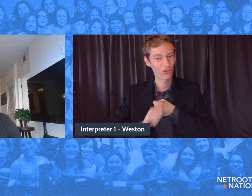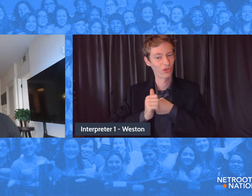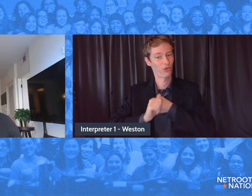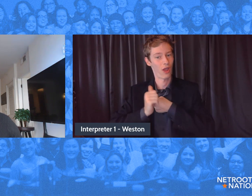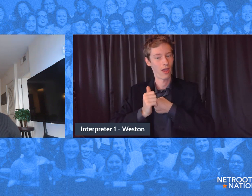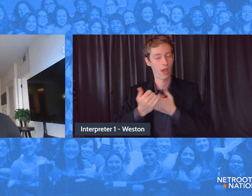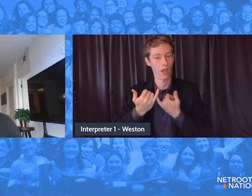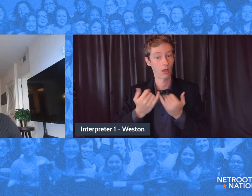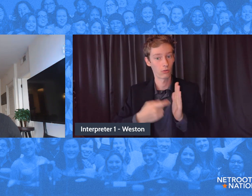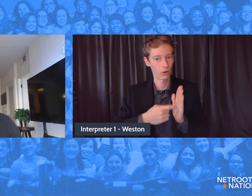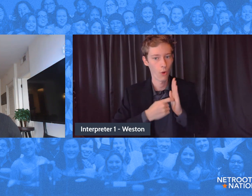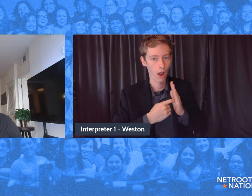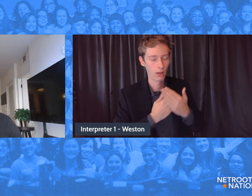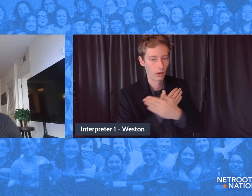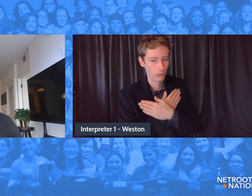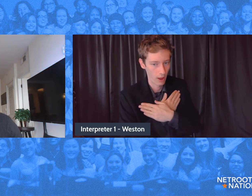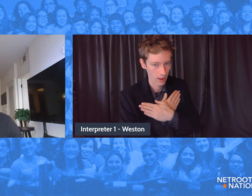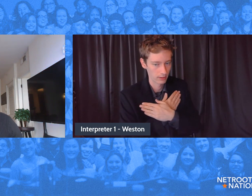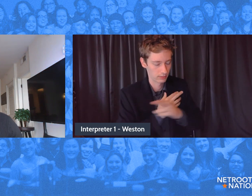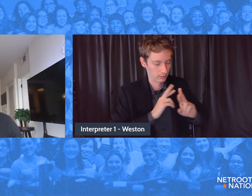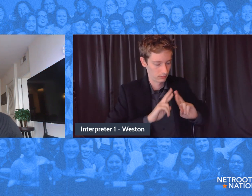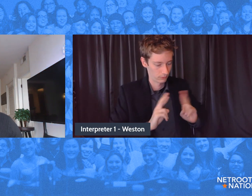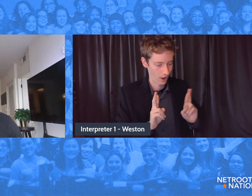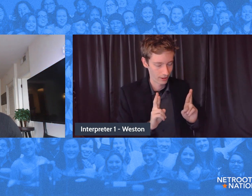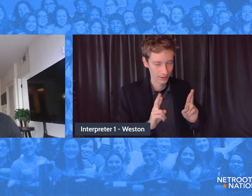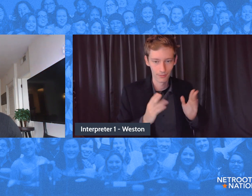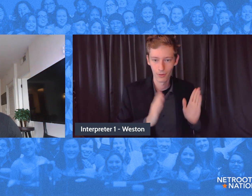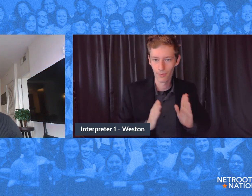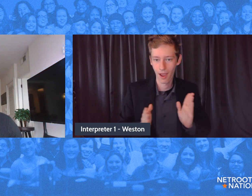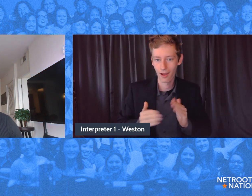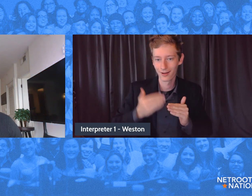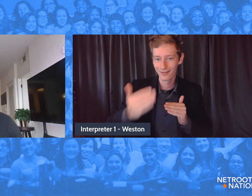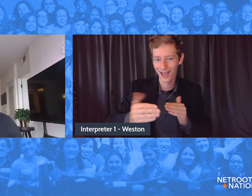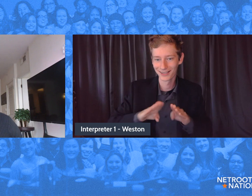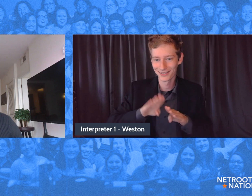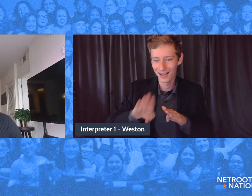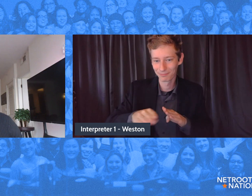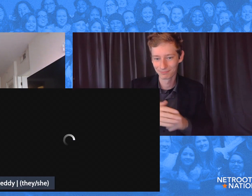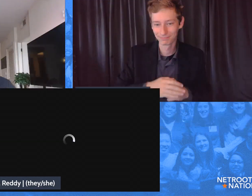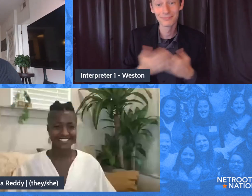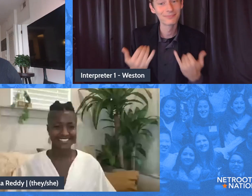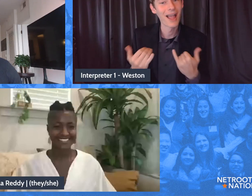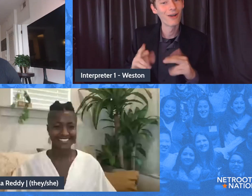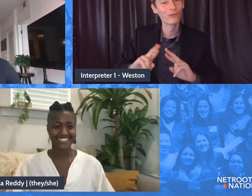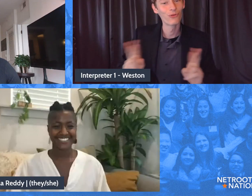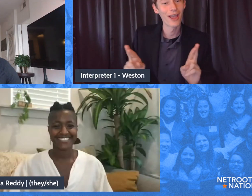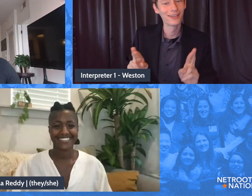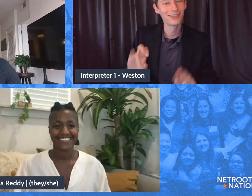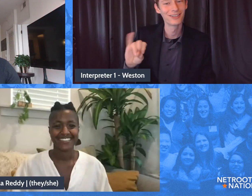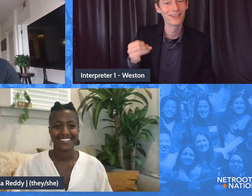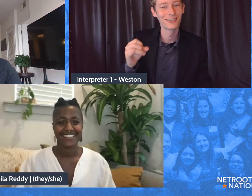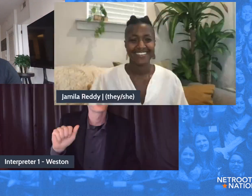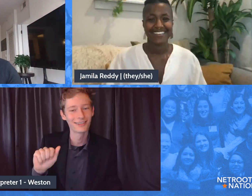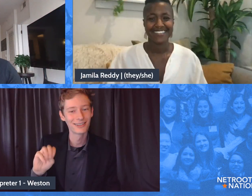get ready to prepare for the next step. And I am ready to welcome Jamila because she is the expert.